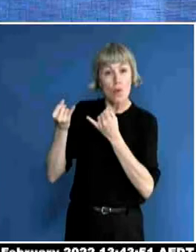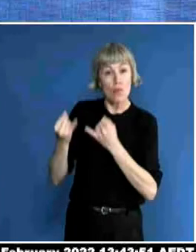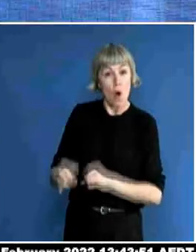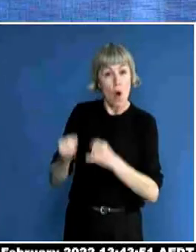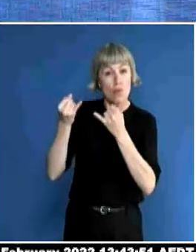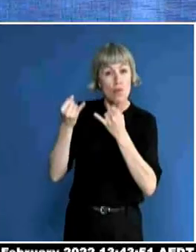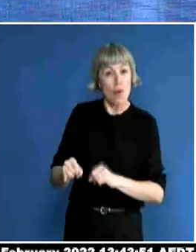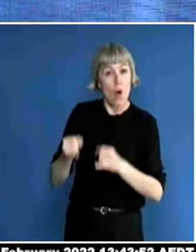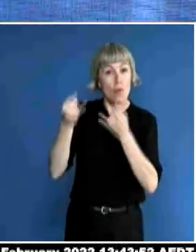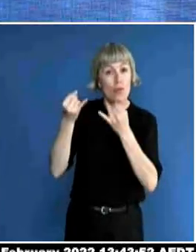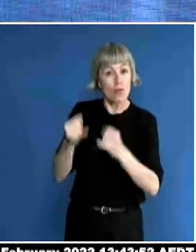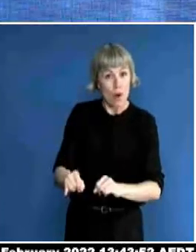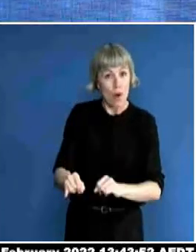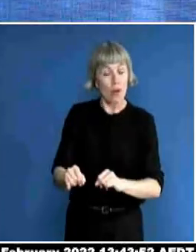It's an amazing talent, ADHD.